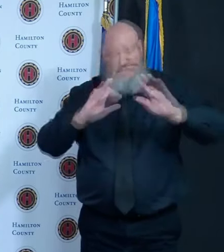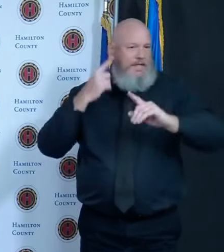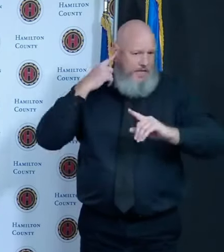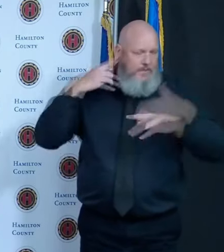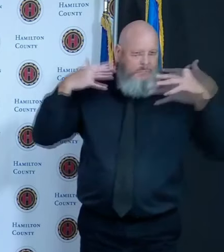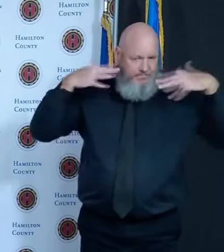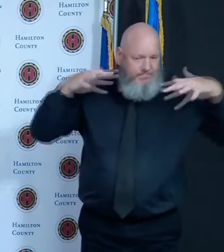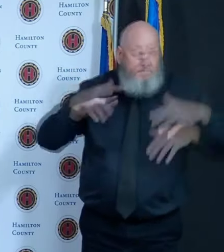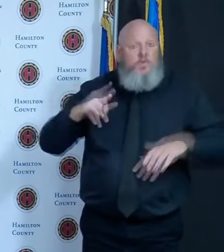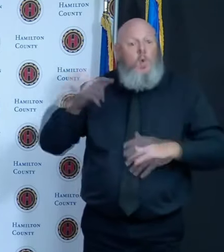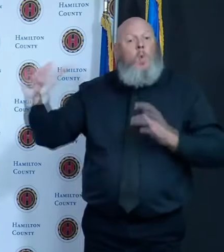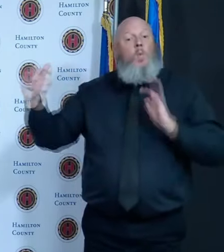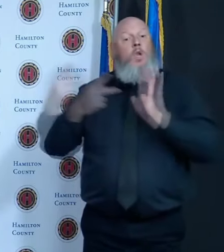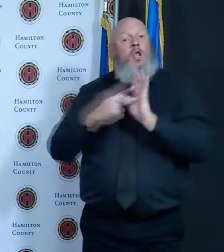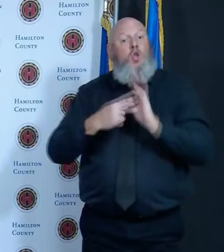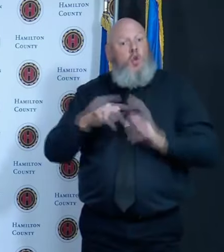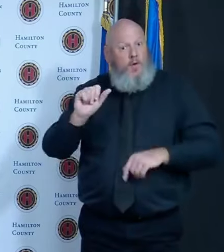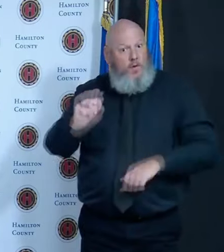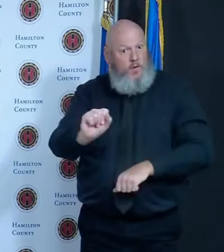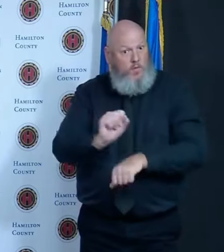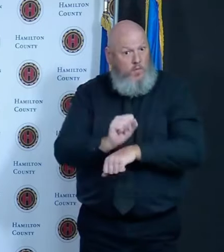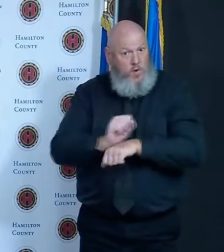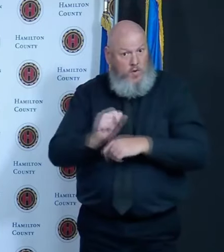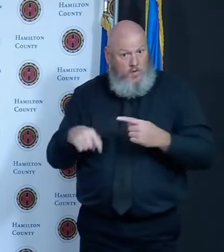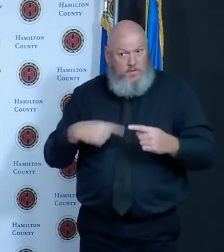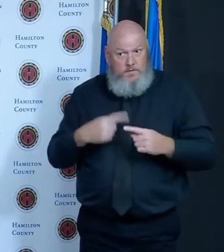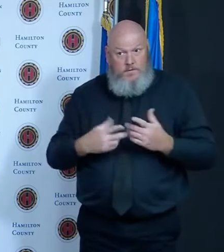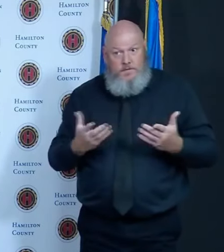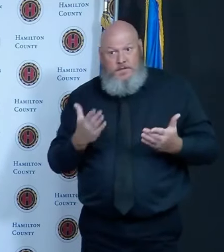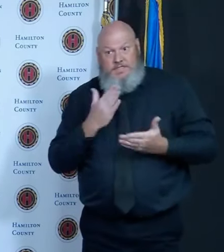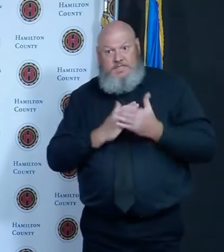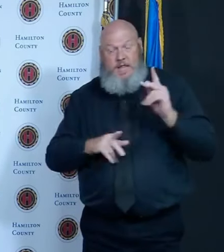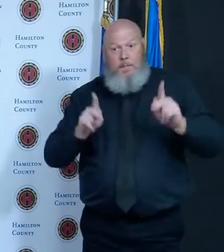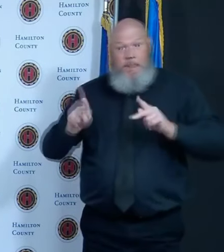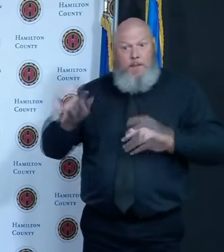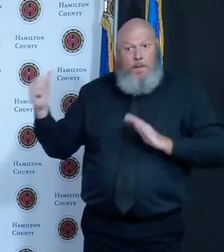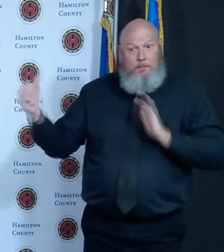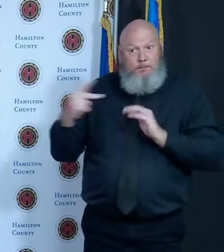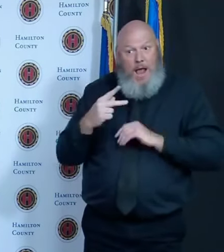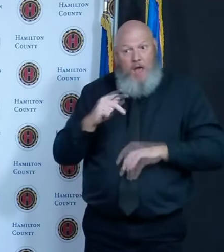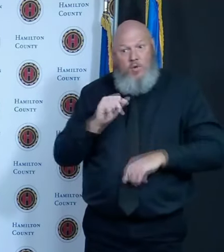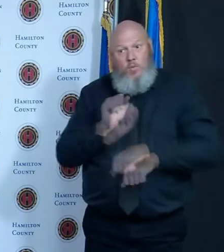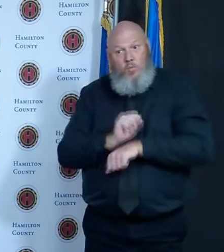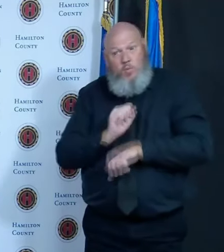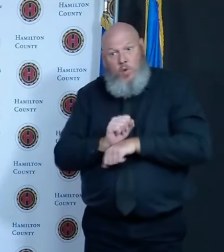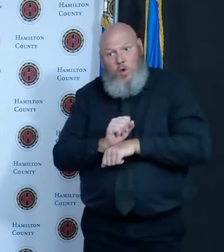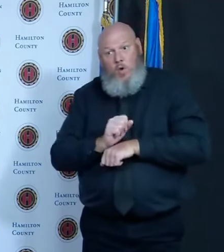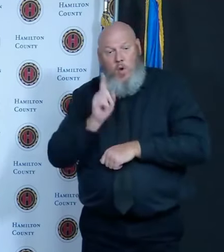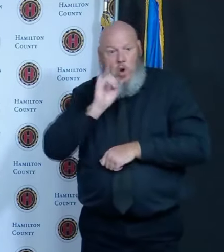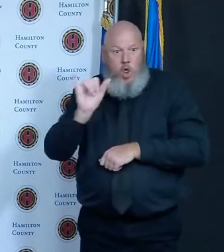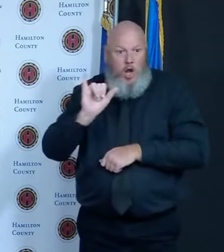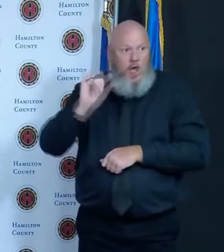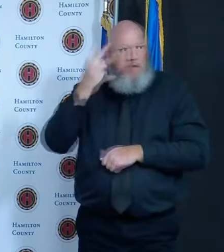we have some very soon with the intention to be the premise starting